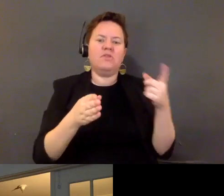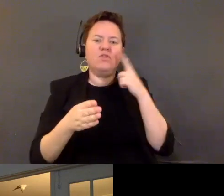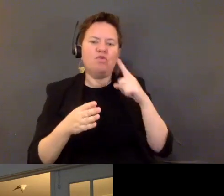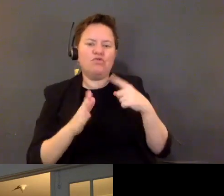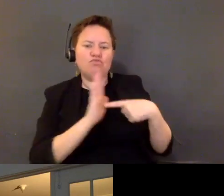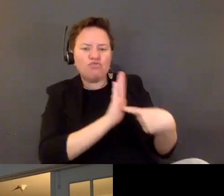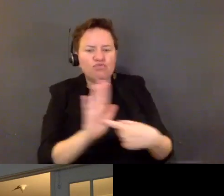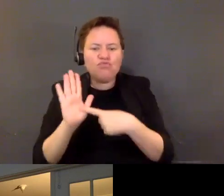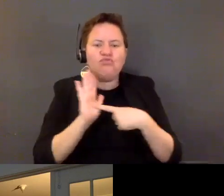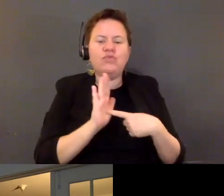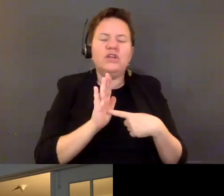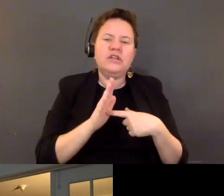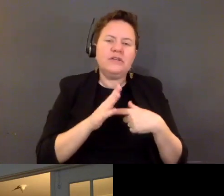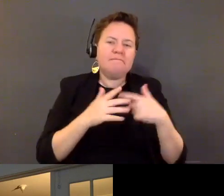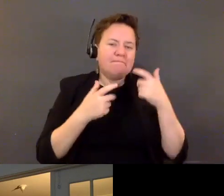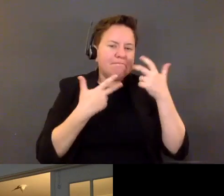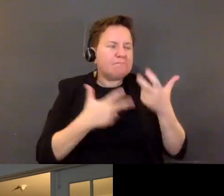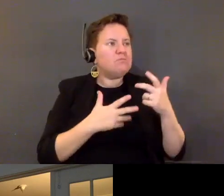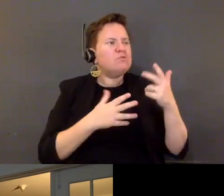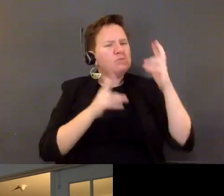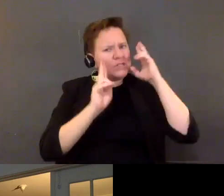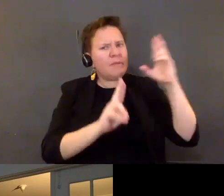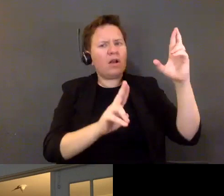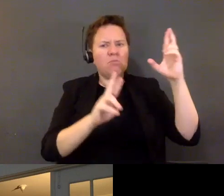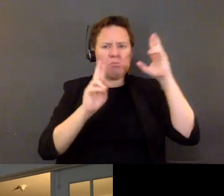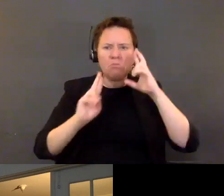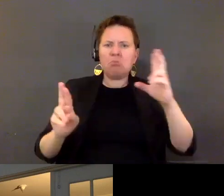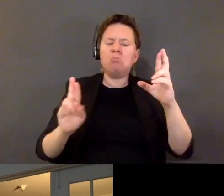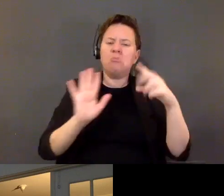that such desires were respectable by making faints towards education